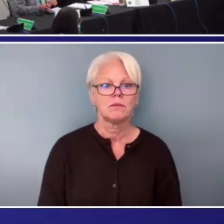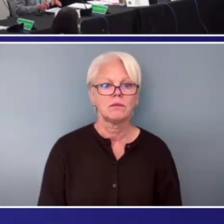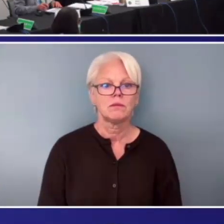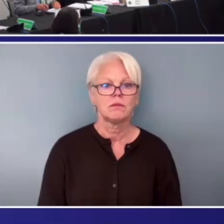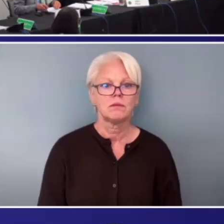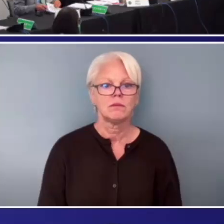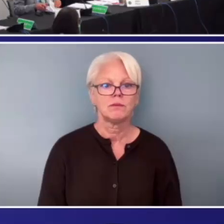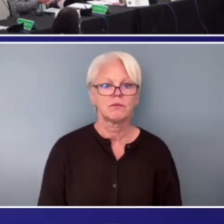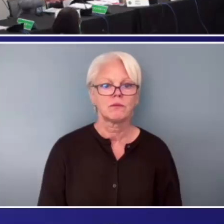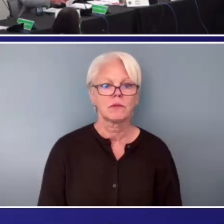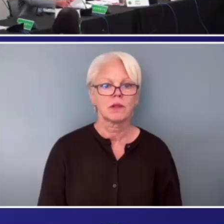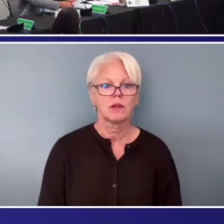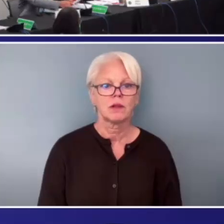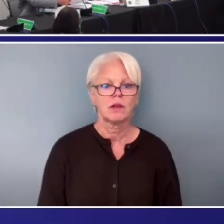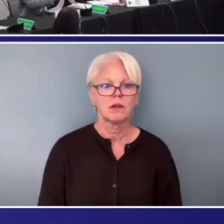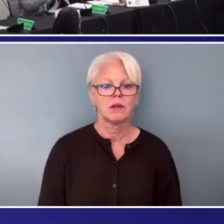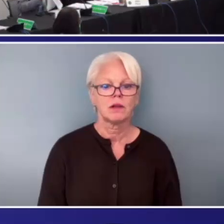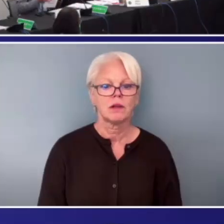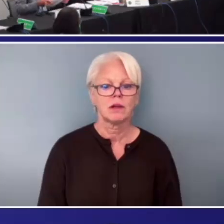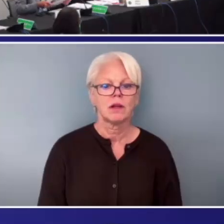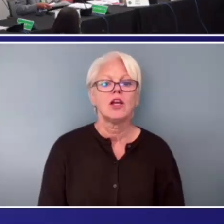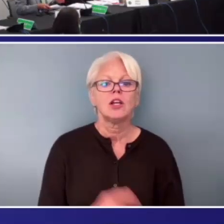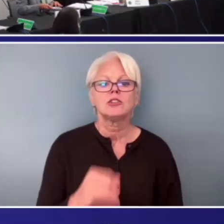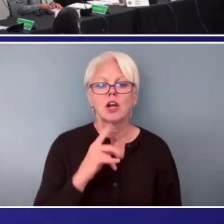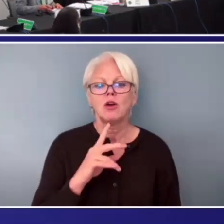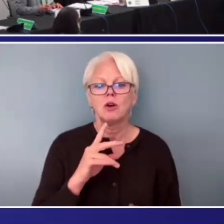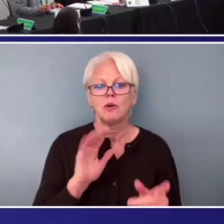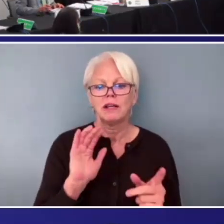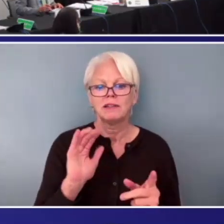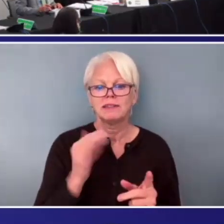Yeah, so it applies to, to -- there's like a lot of repeating here. So it applies.